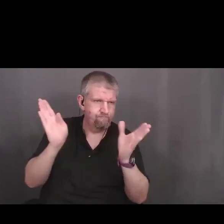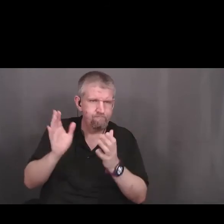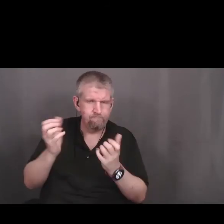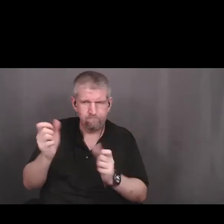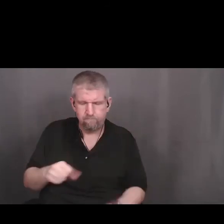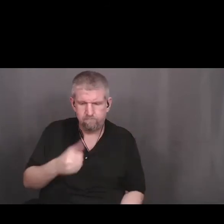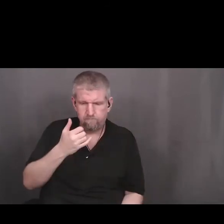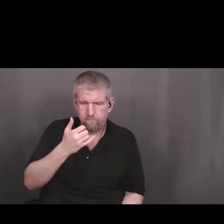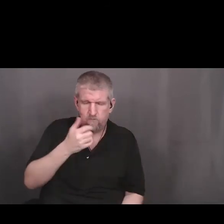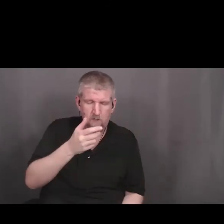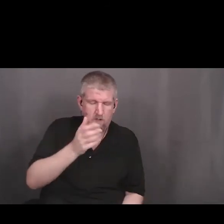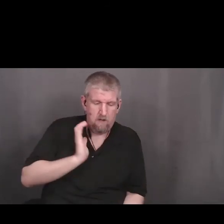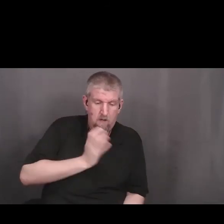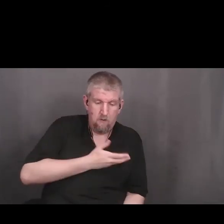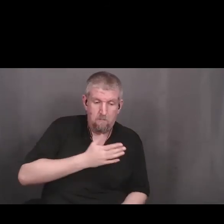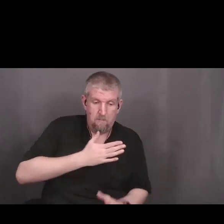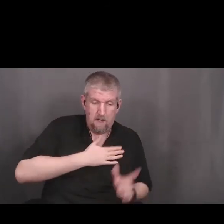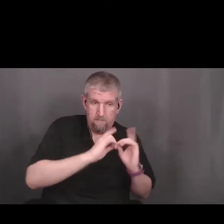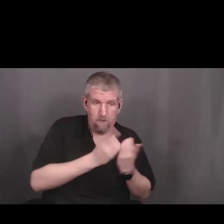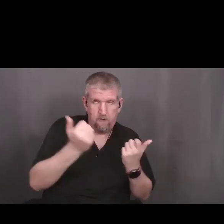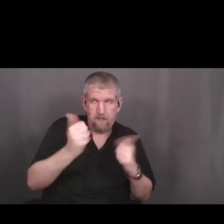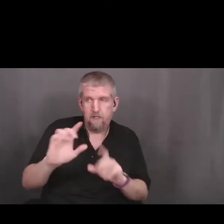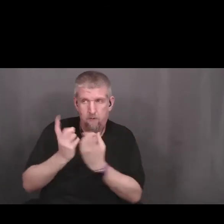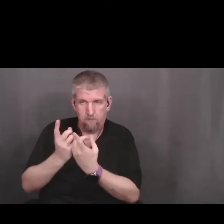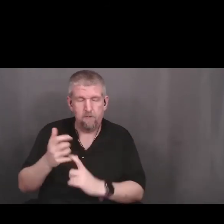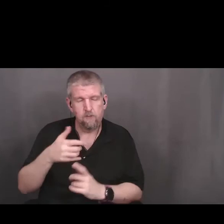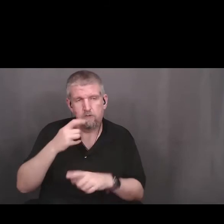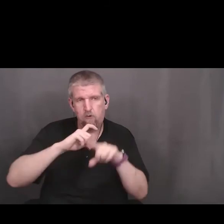whether that's with ARD department or any of the others is 1-800-252-9108.